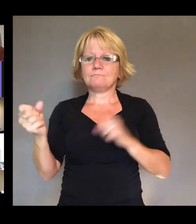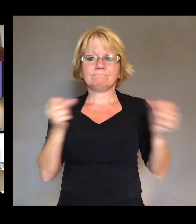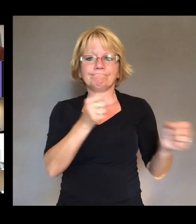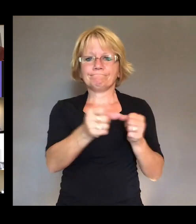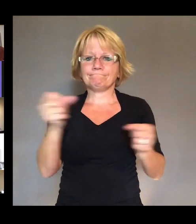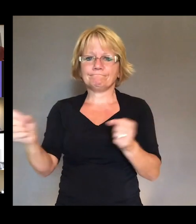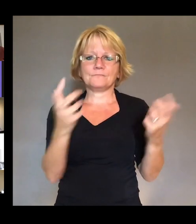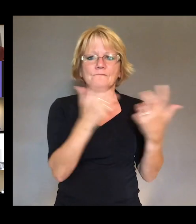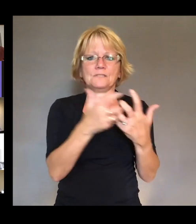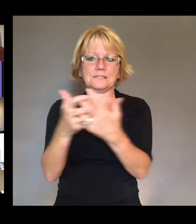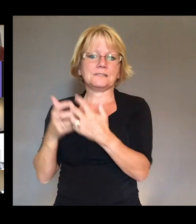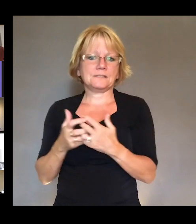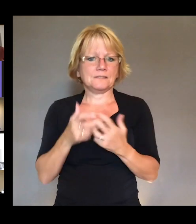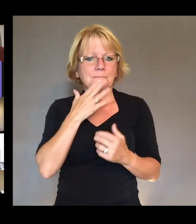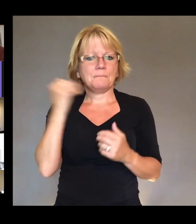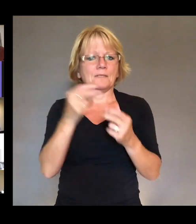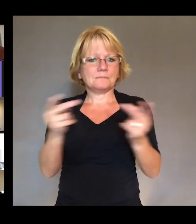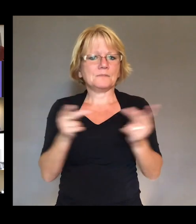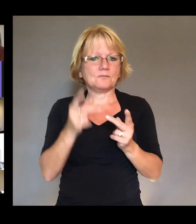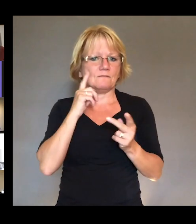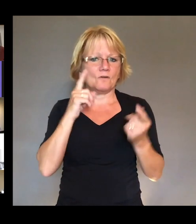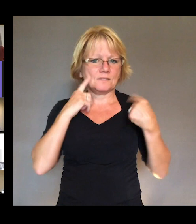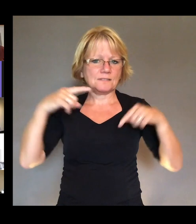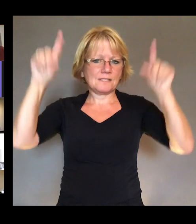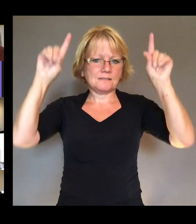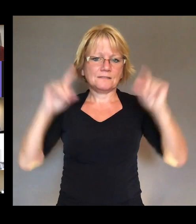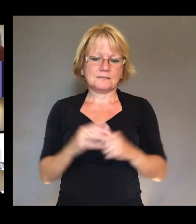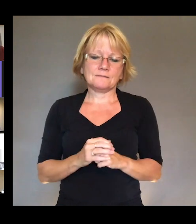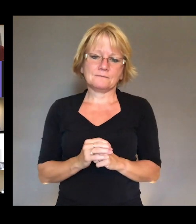that really put our children in the best positions to succeed.